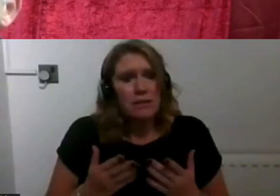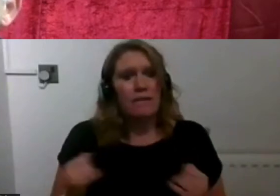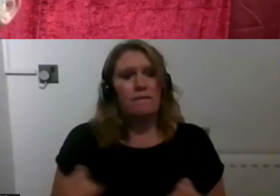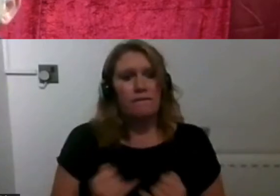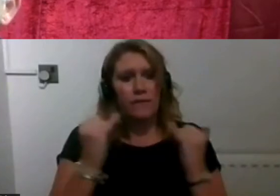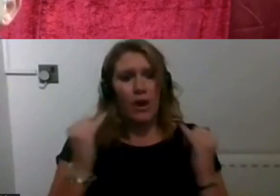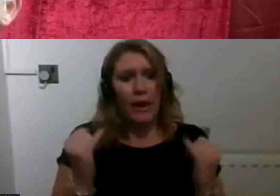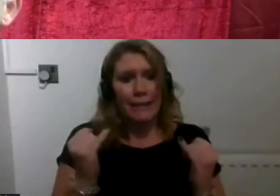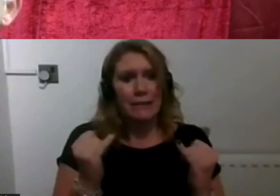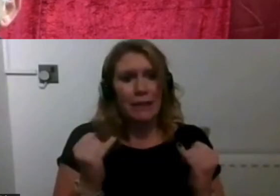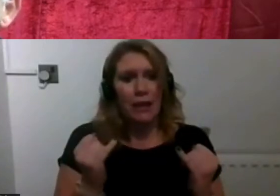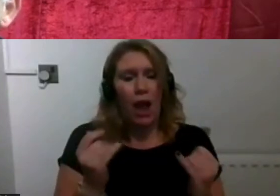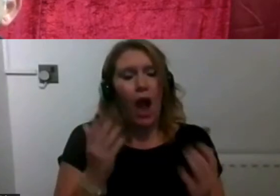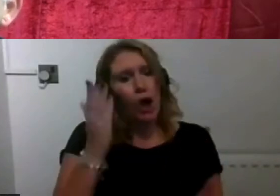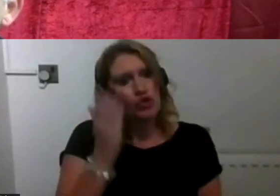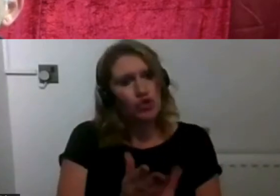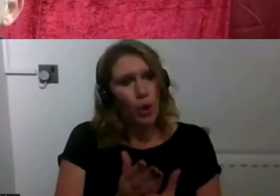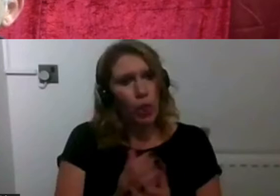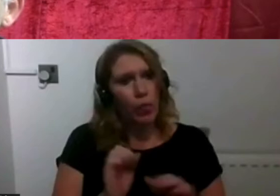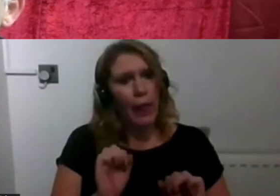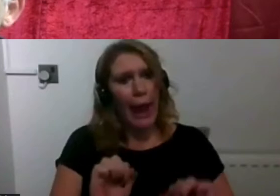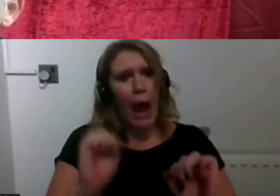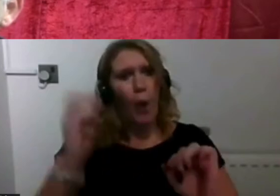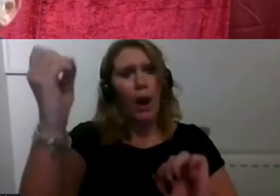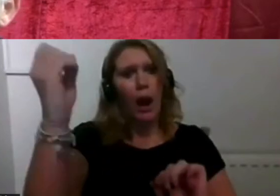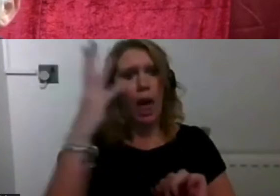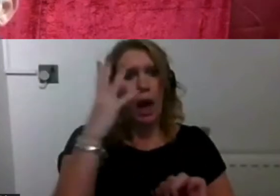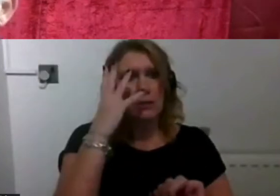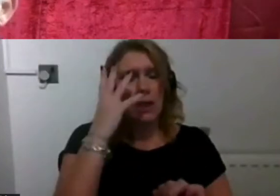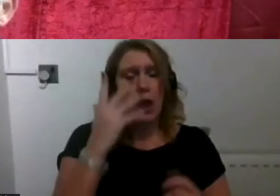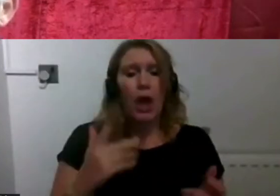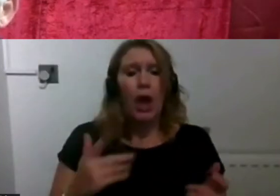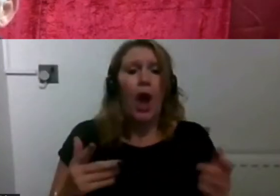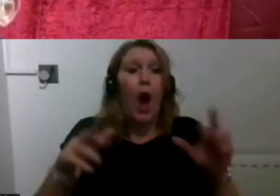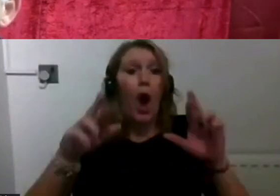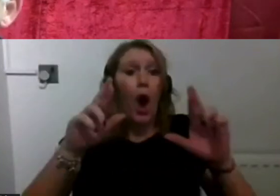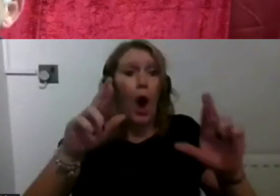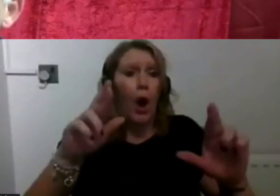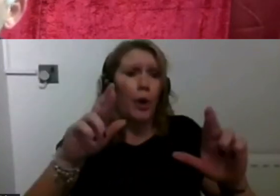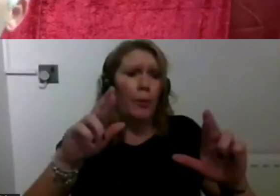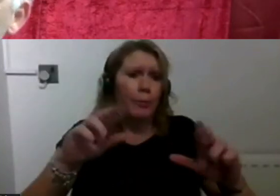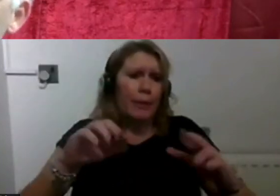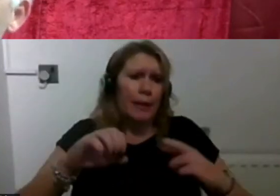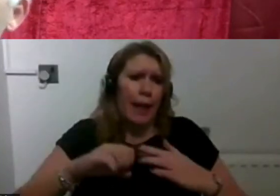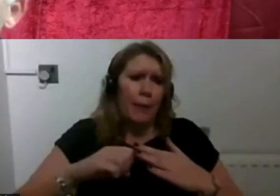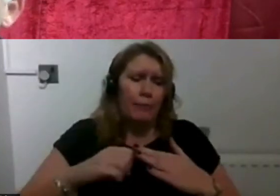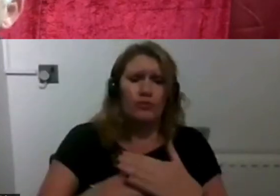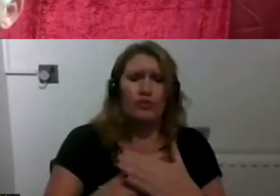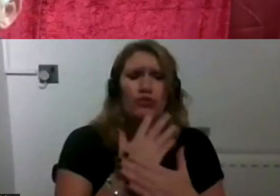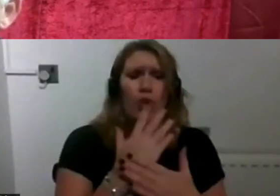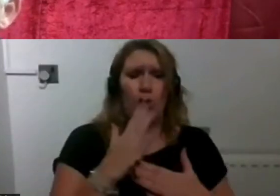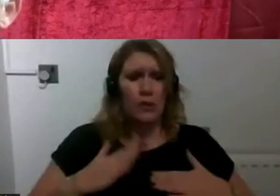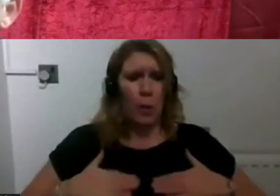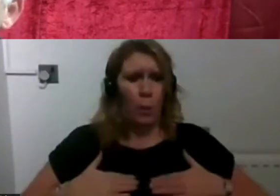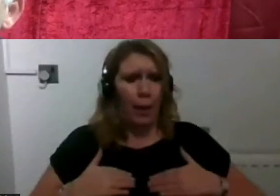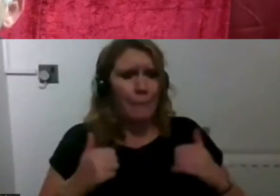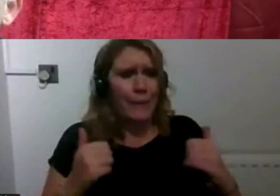Hope is sustenance, that nourishes our well being That gives us strength in adversity, brings solace to the dying